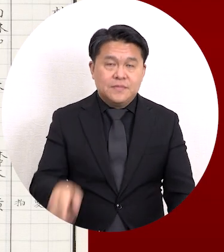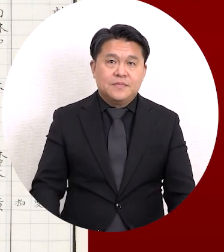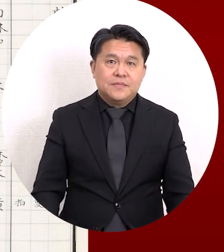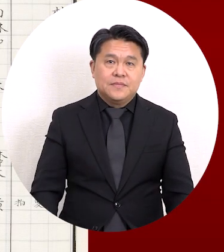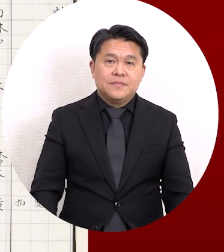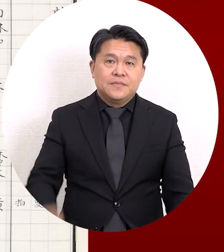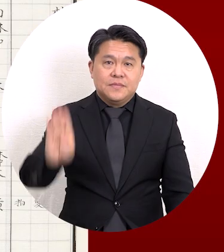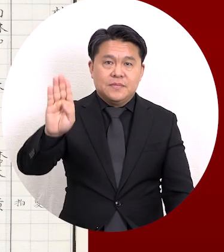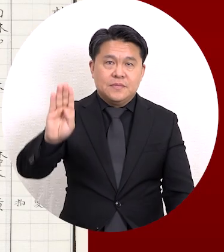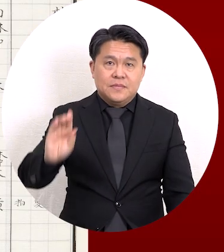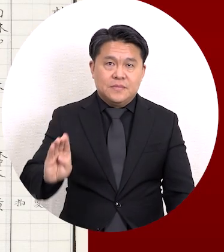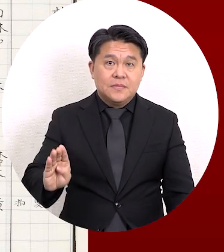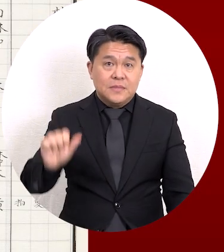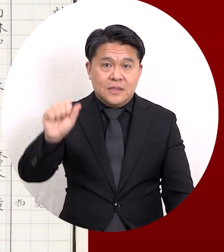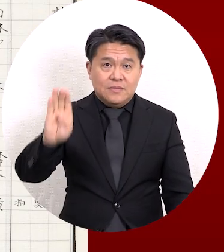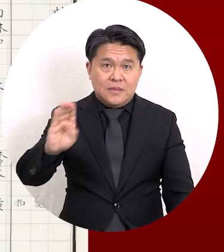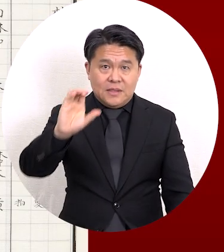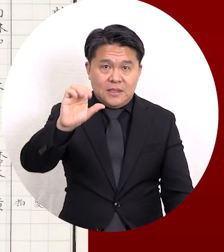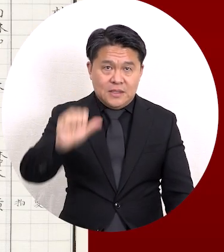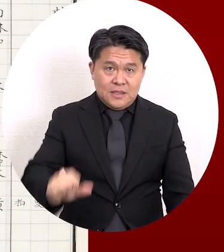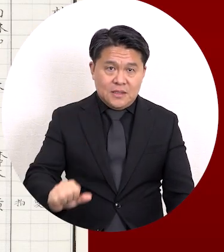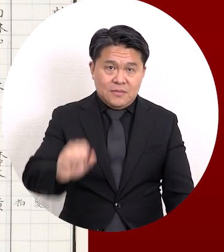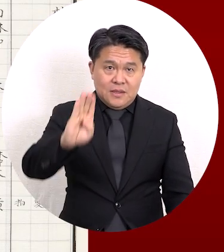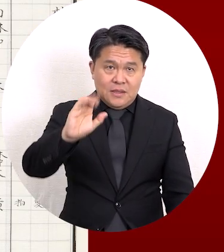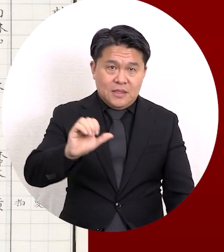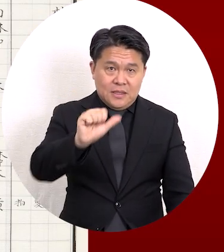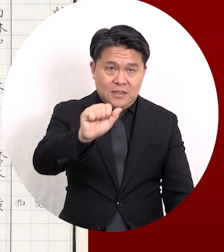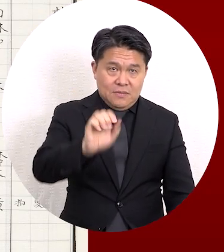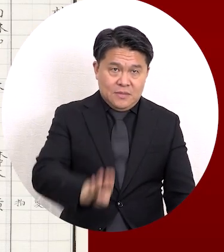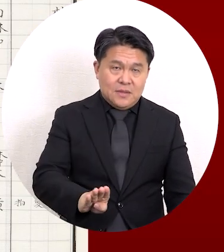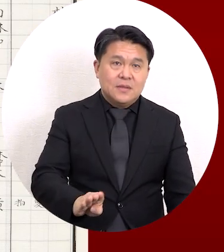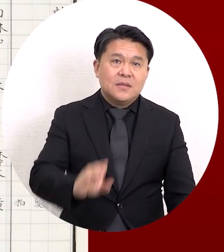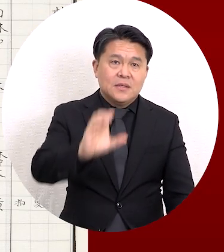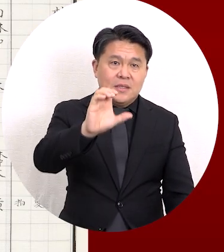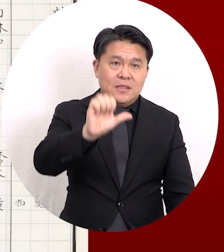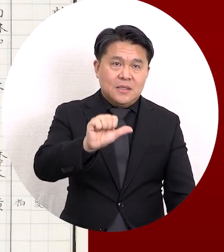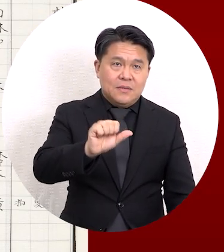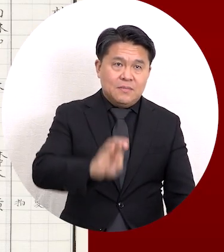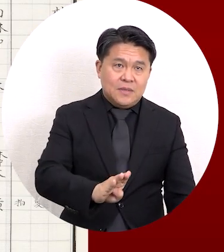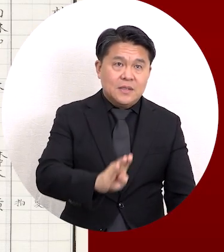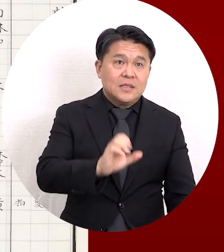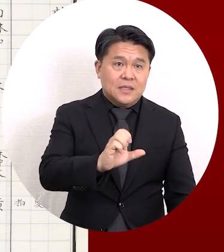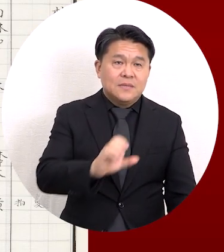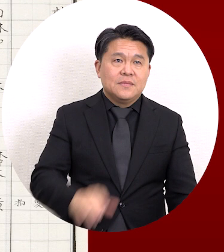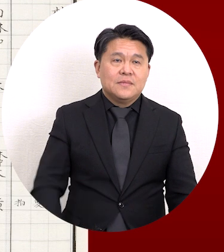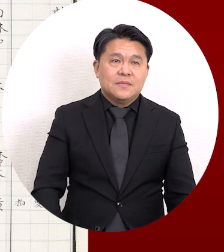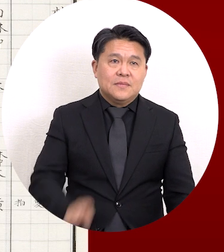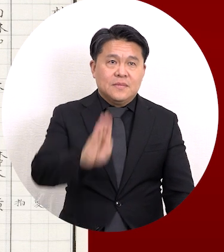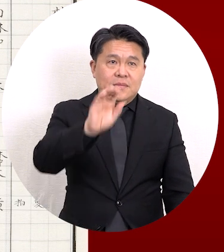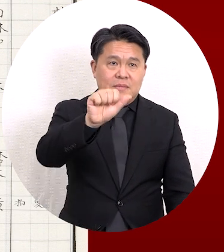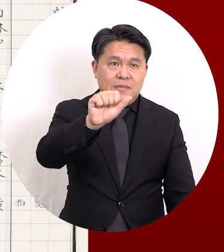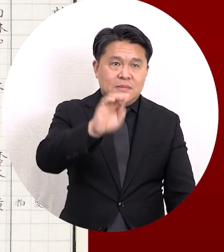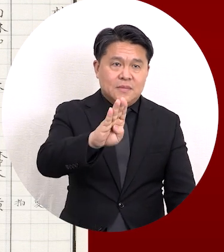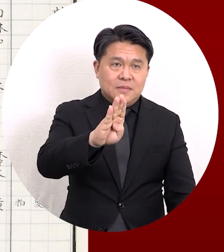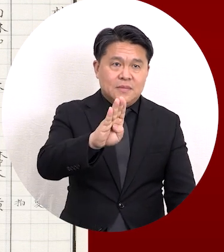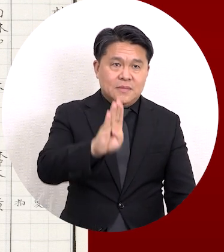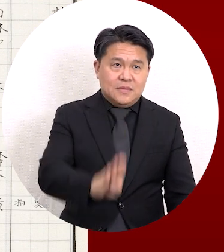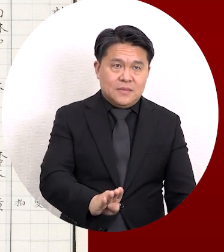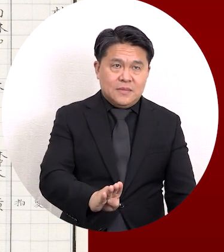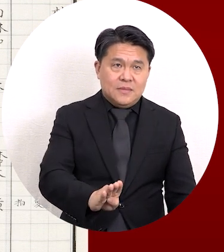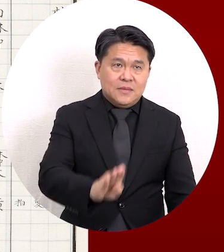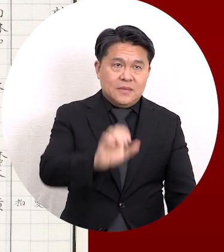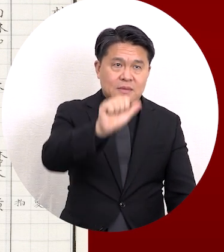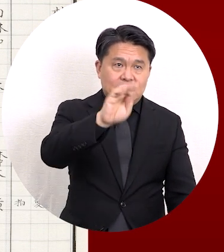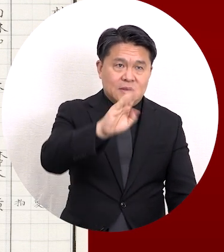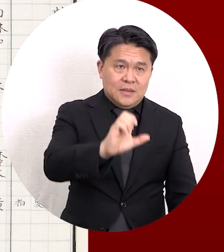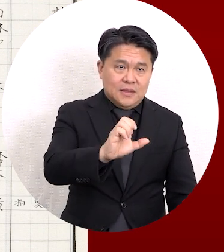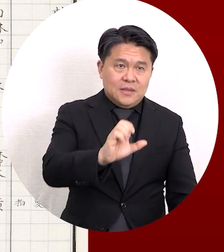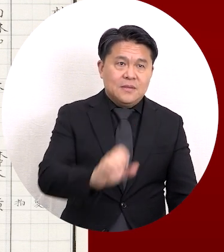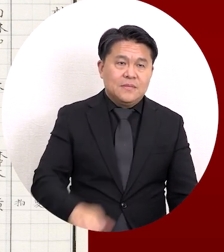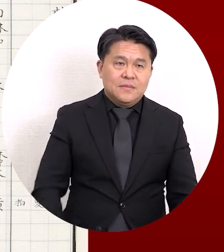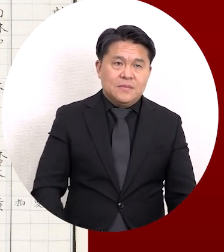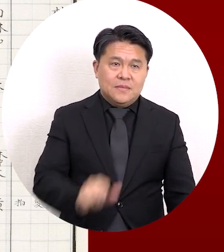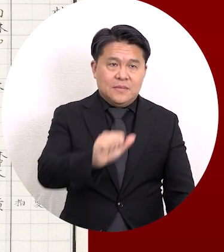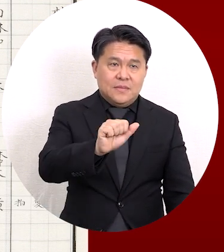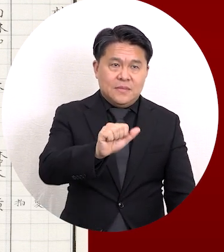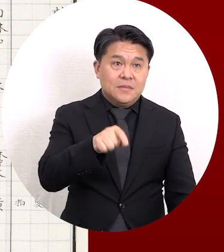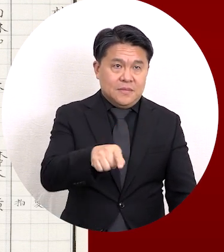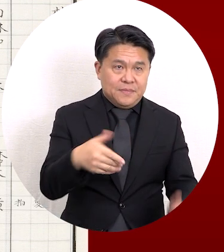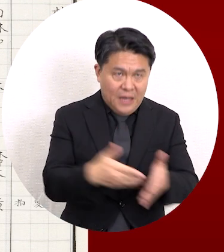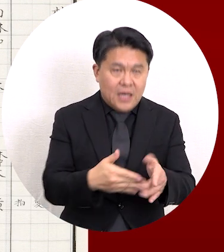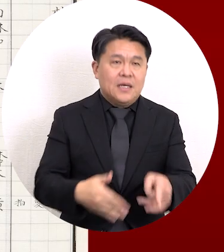A B C a - B C A b - C A B c - A bb abc a